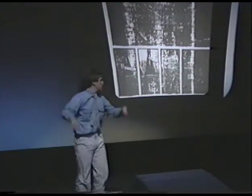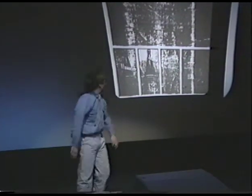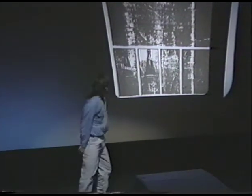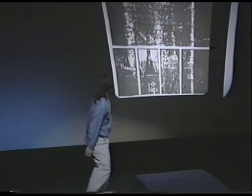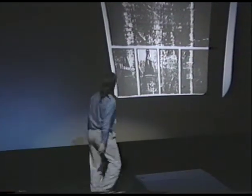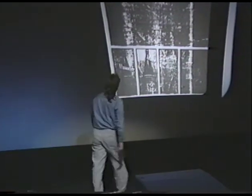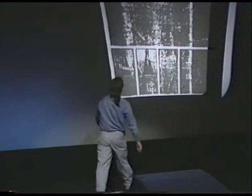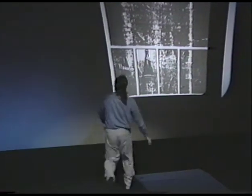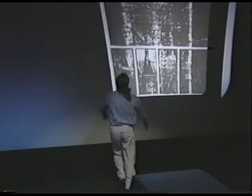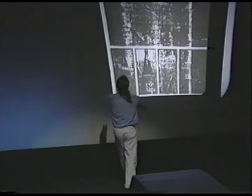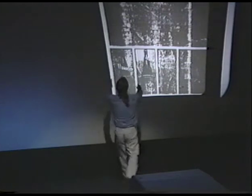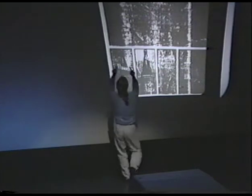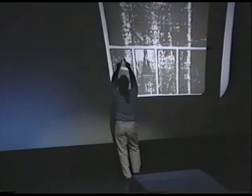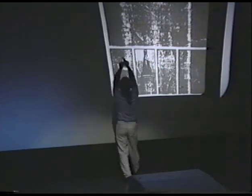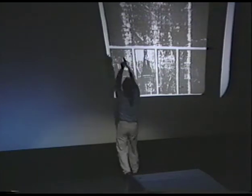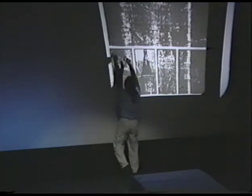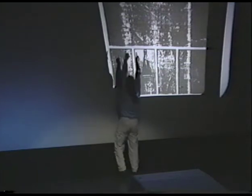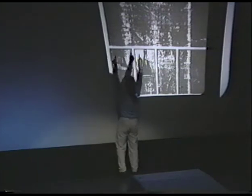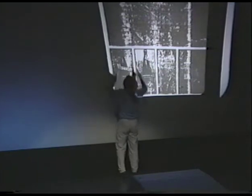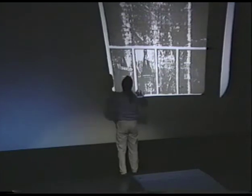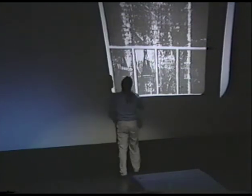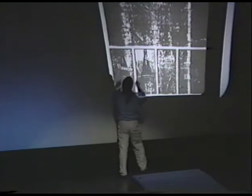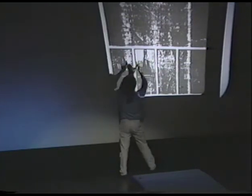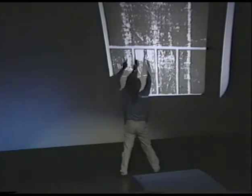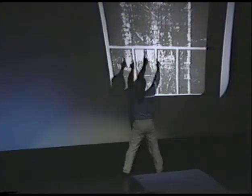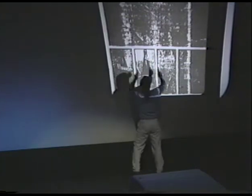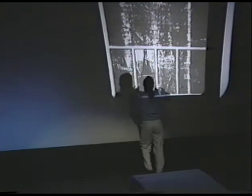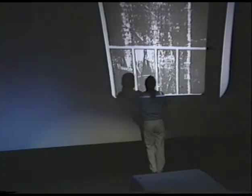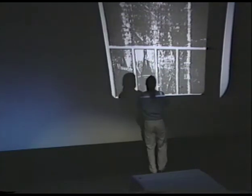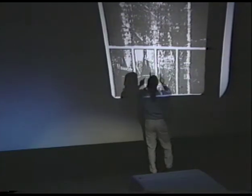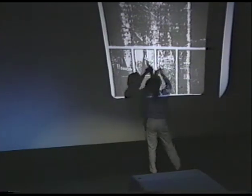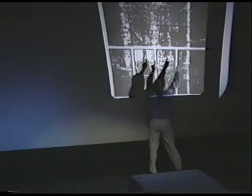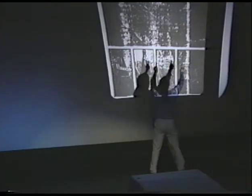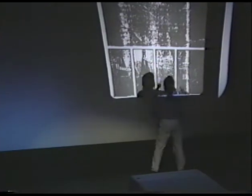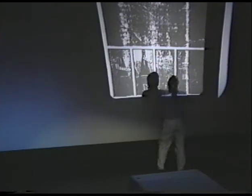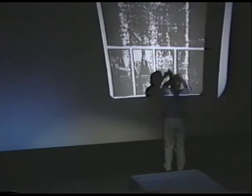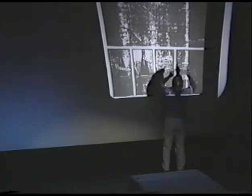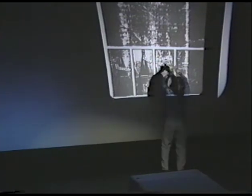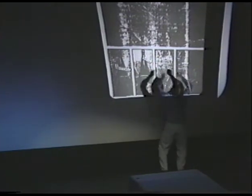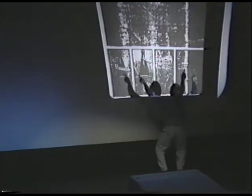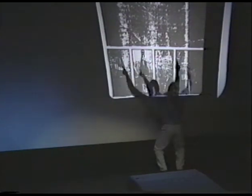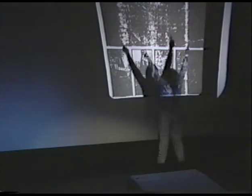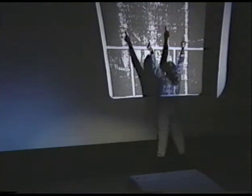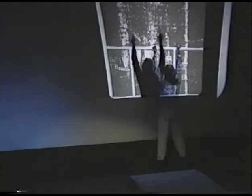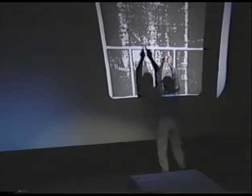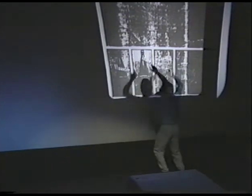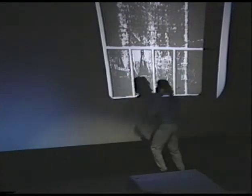The important thing is the frames themselves,